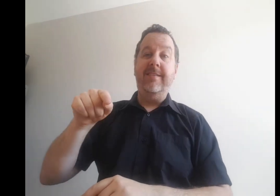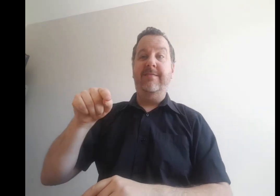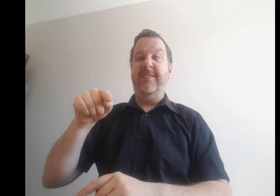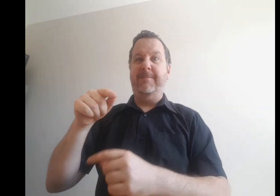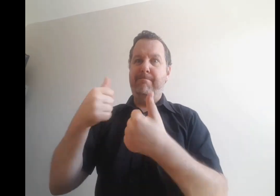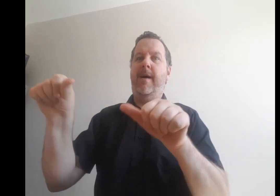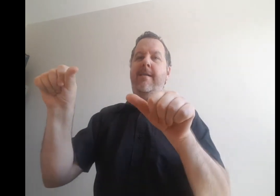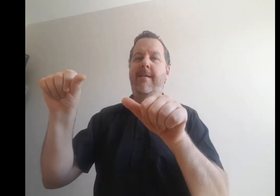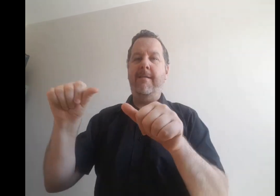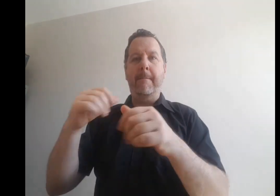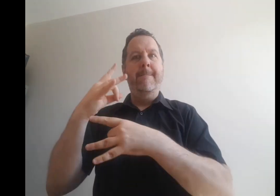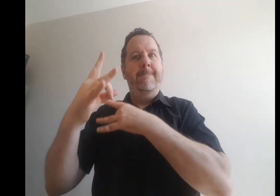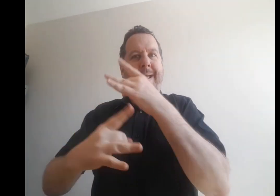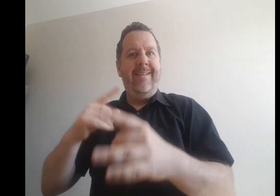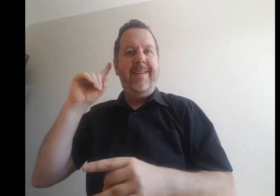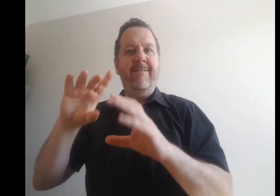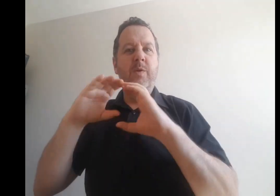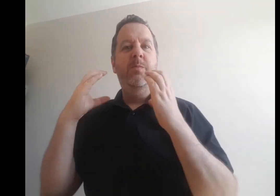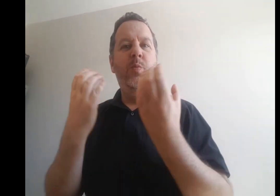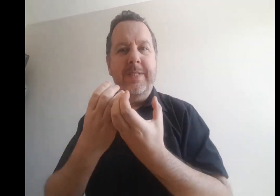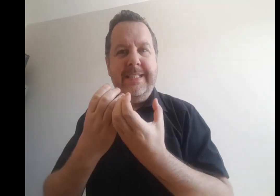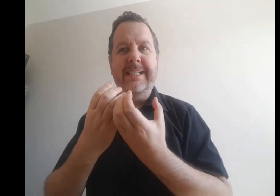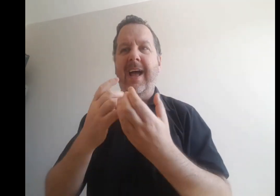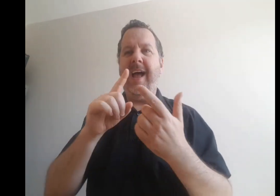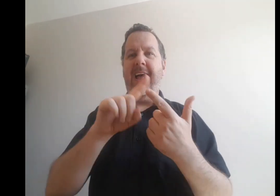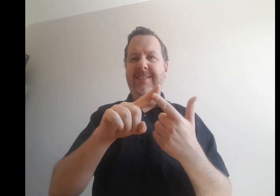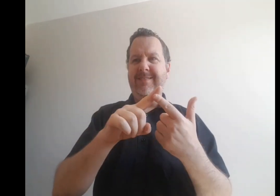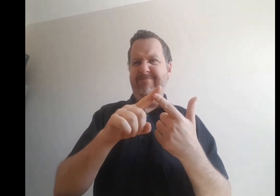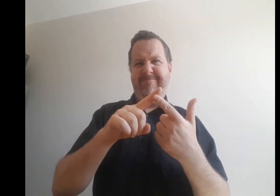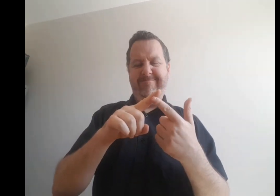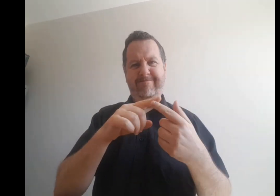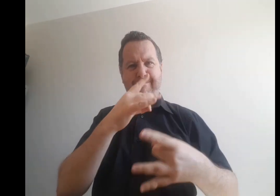So that really was the watershed that created the Deaf community